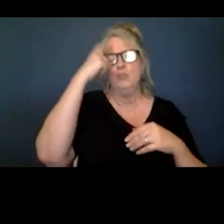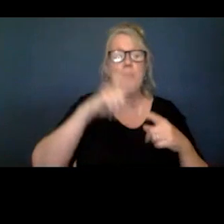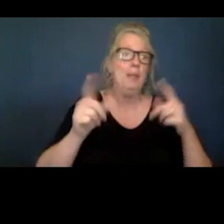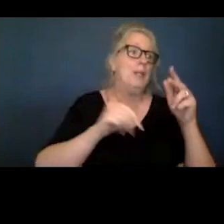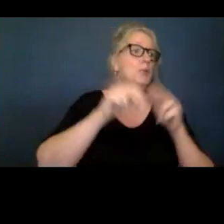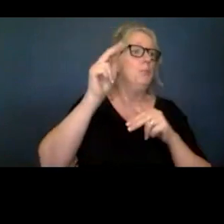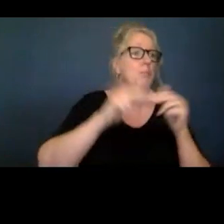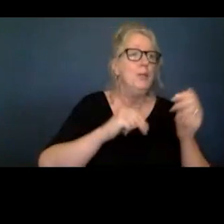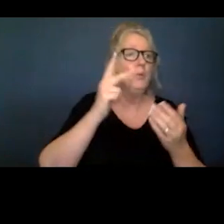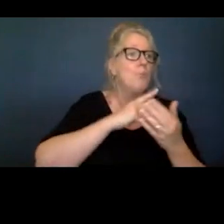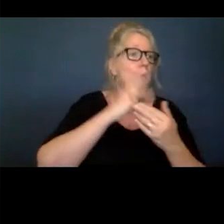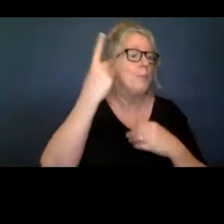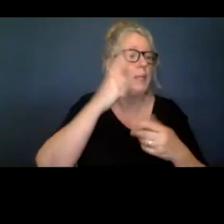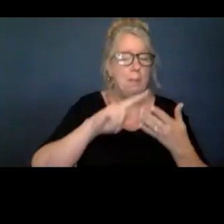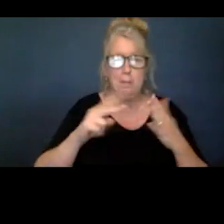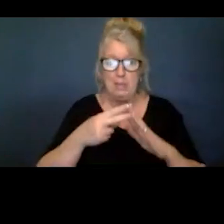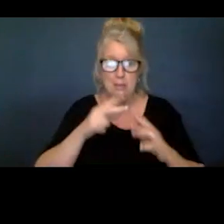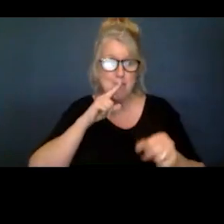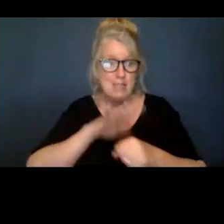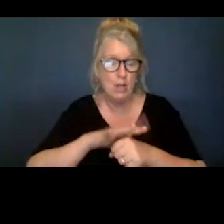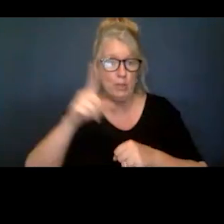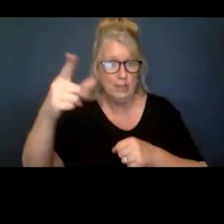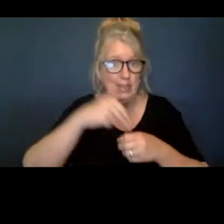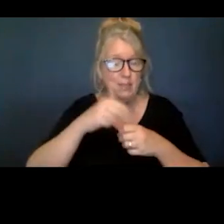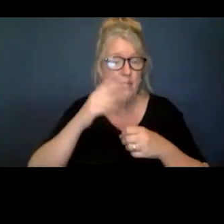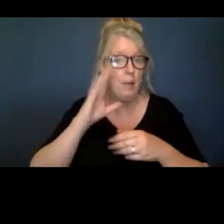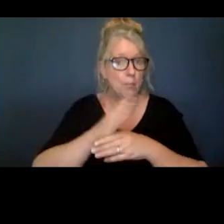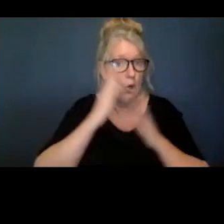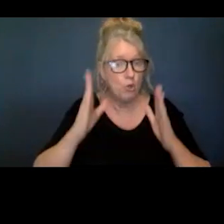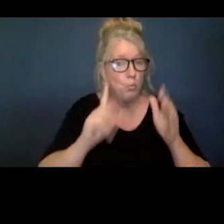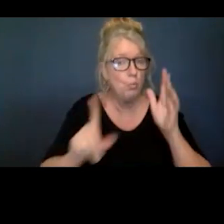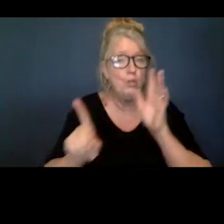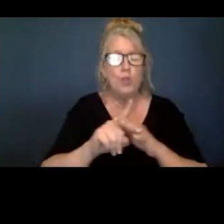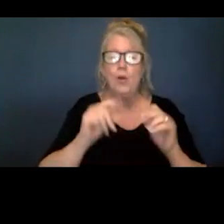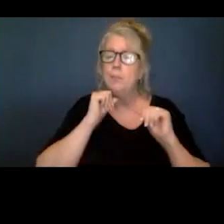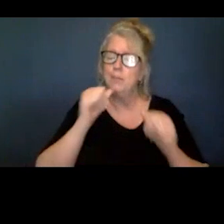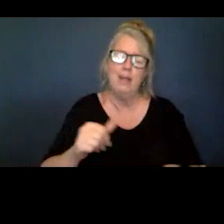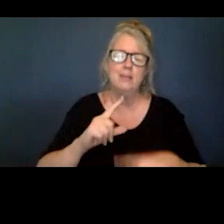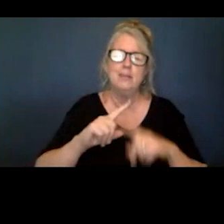project does not guarantee that partners will show up. It's up to you to find good partners